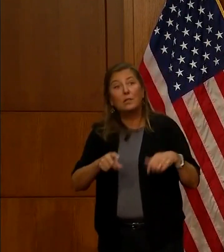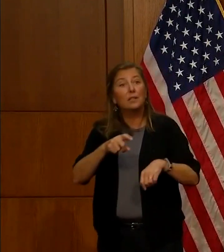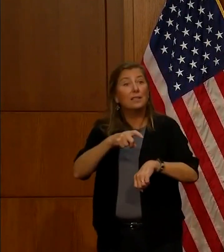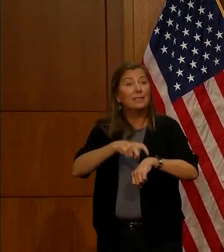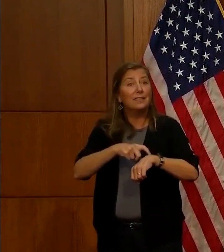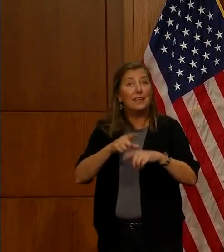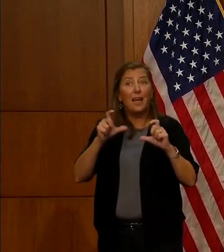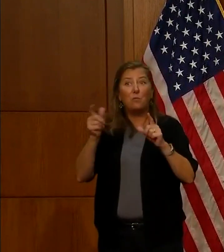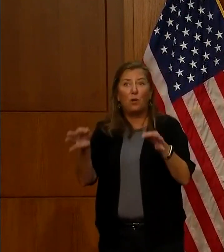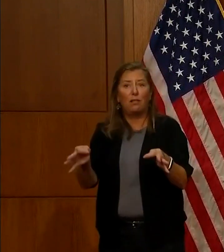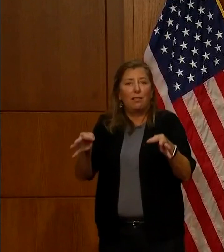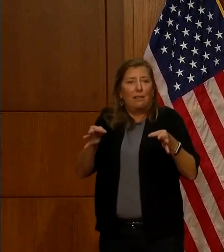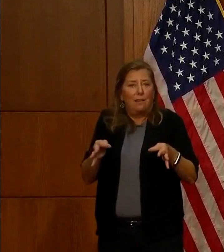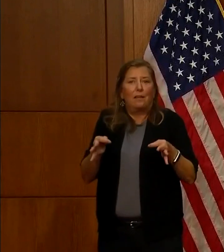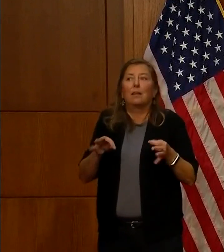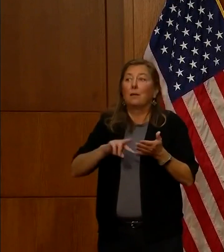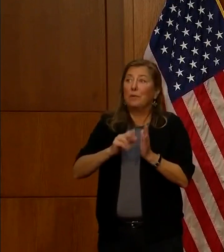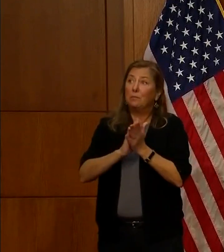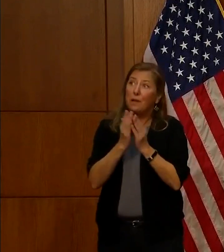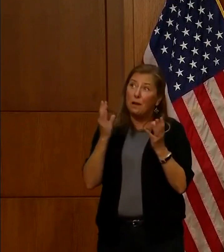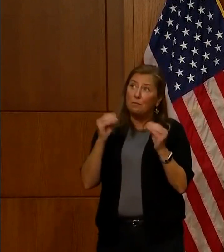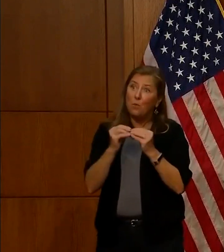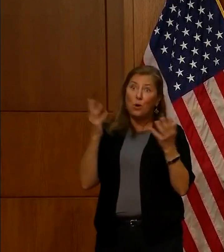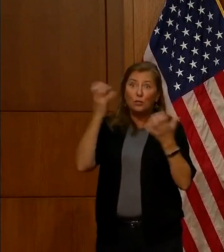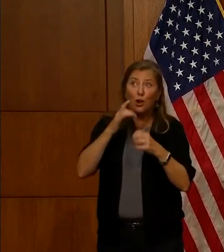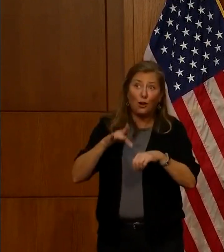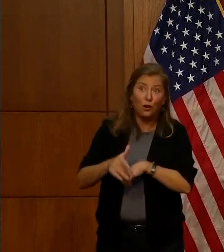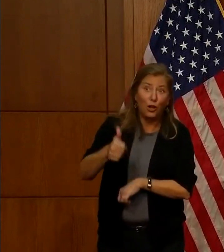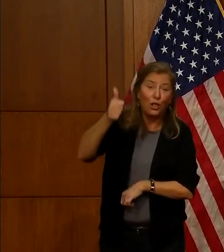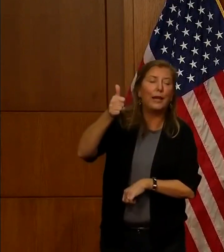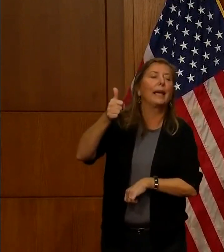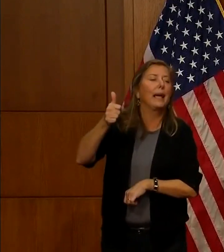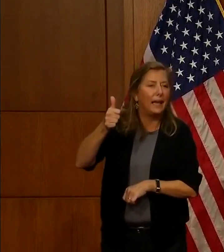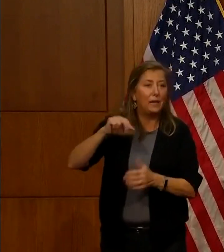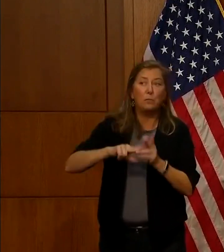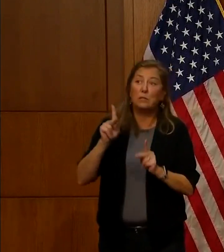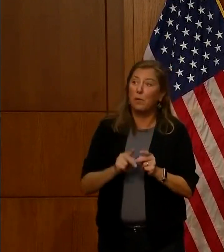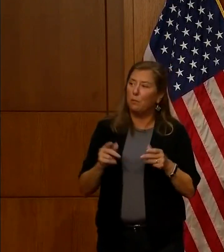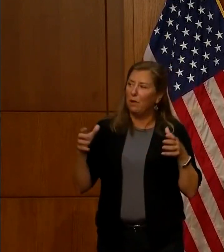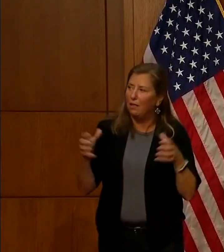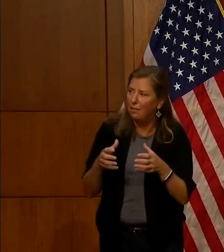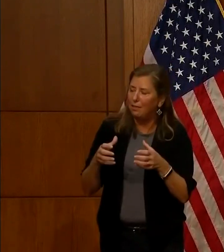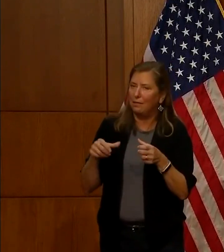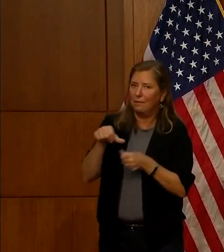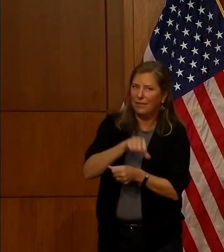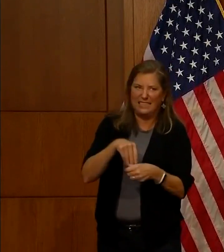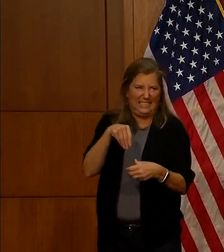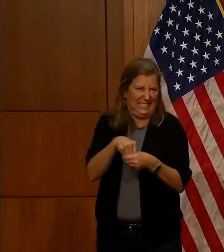THE TIME WILL CHANGE MEANING THAT WILL GET DARKER EARLIER